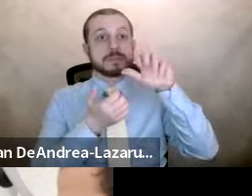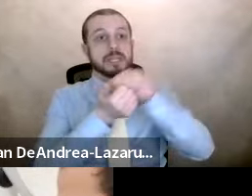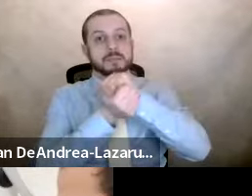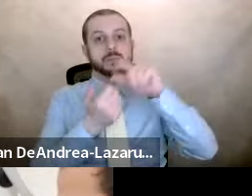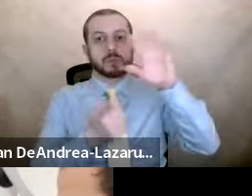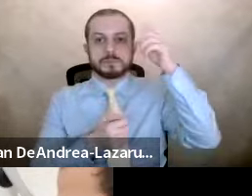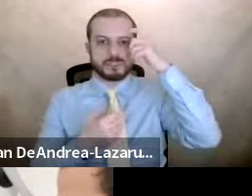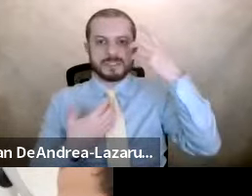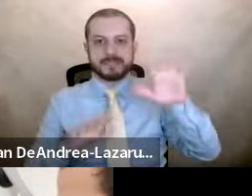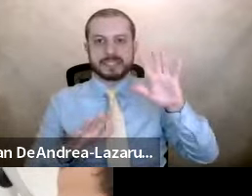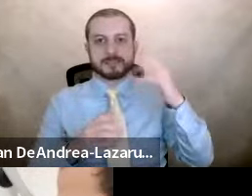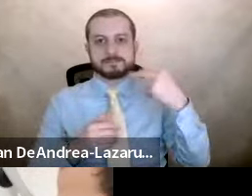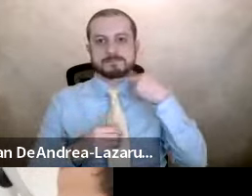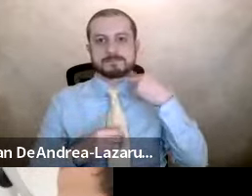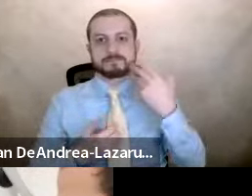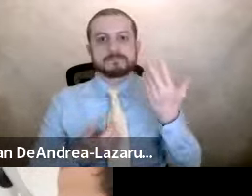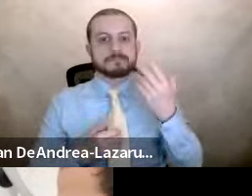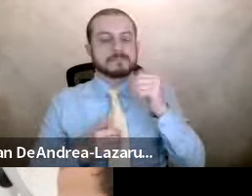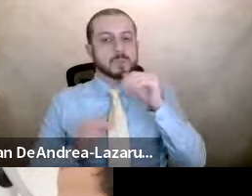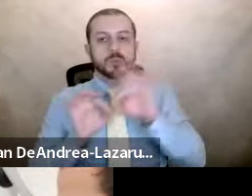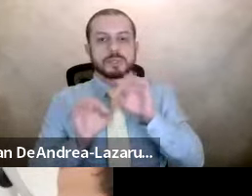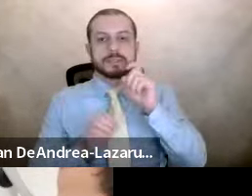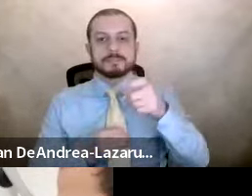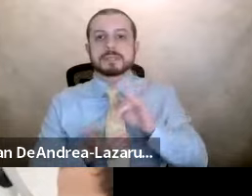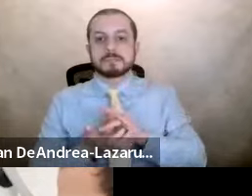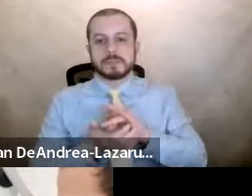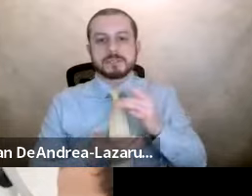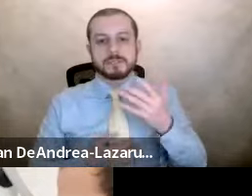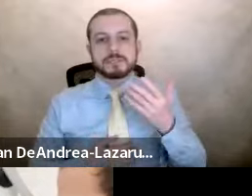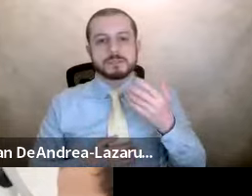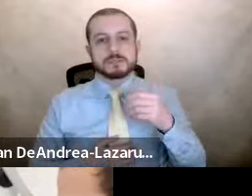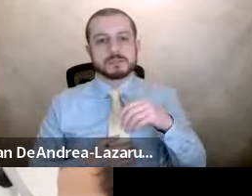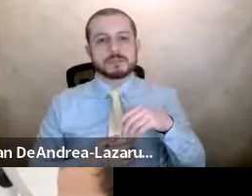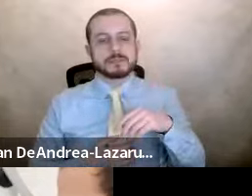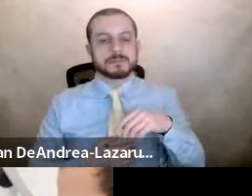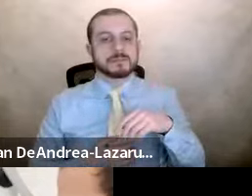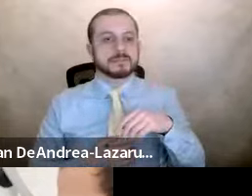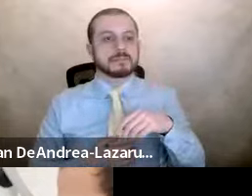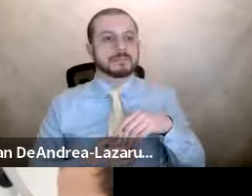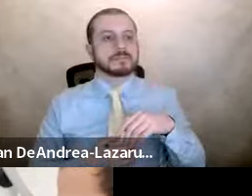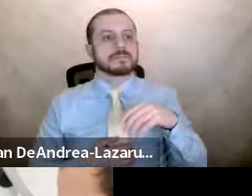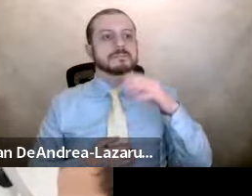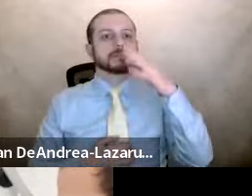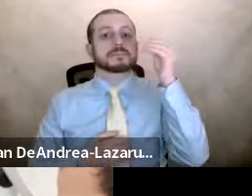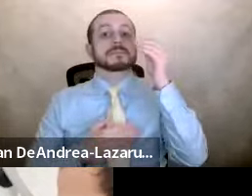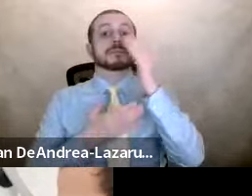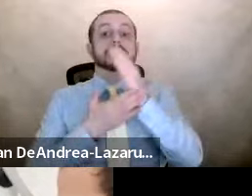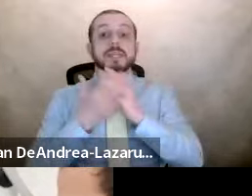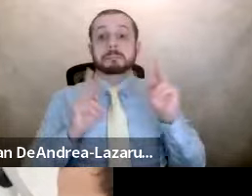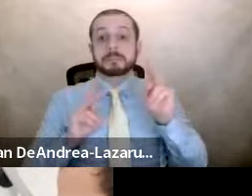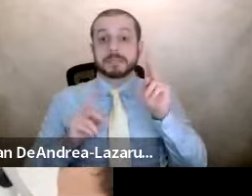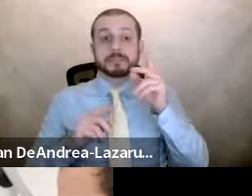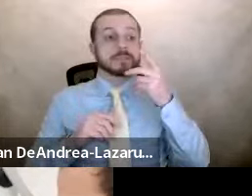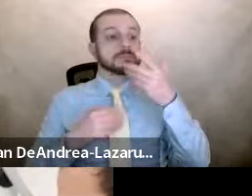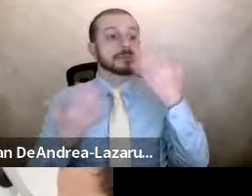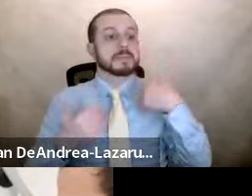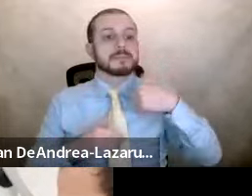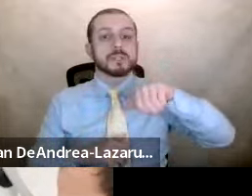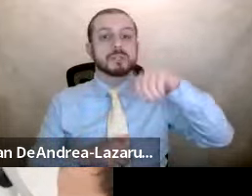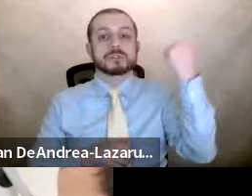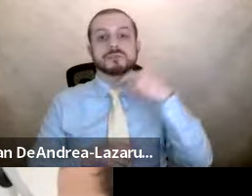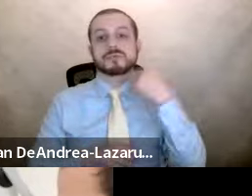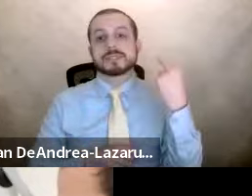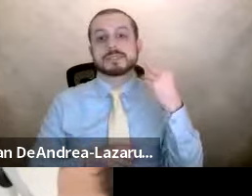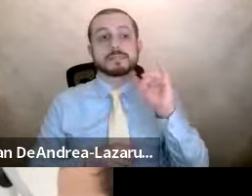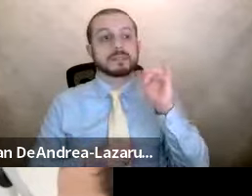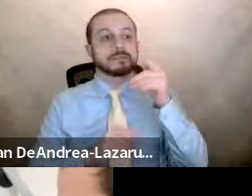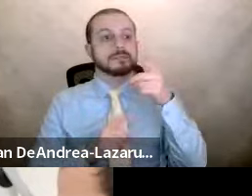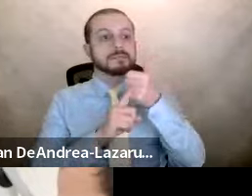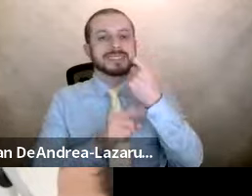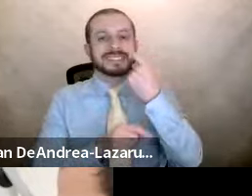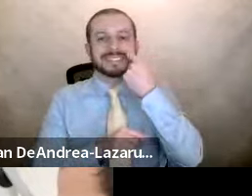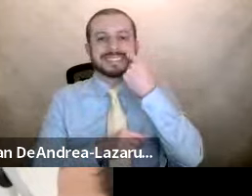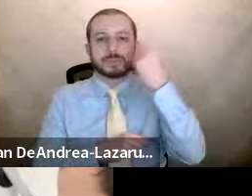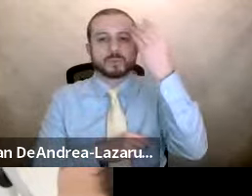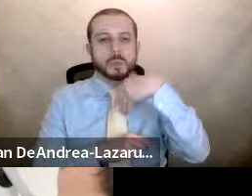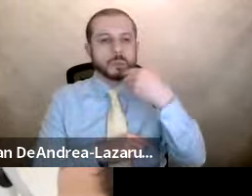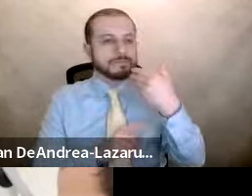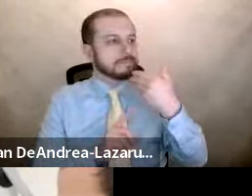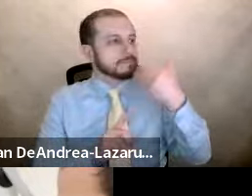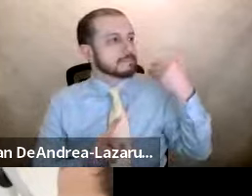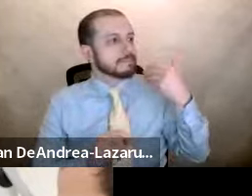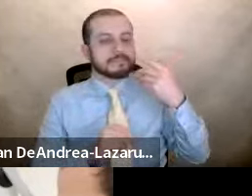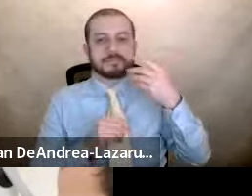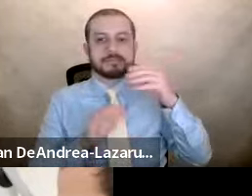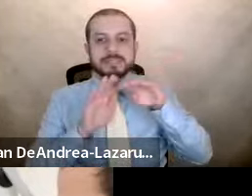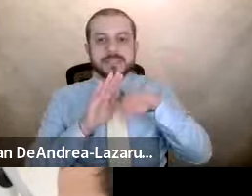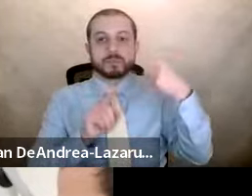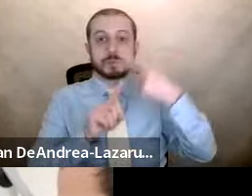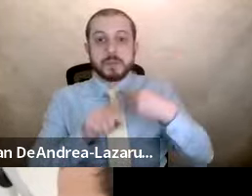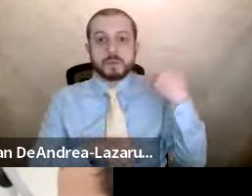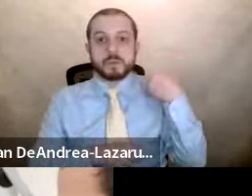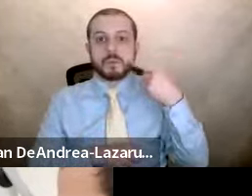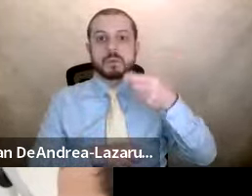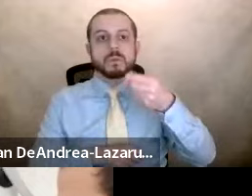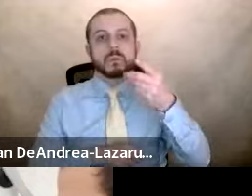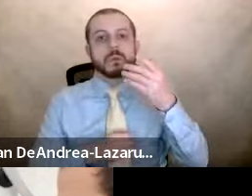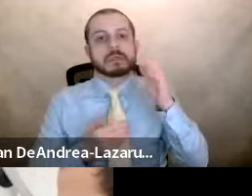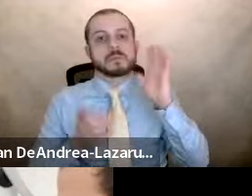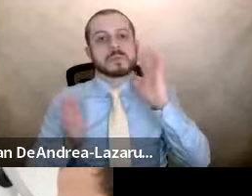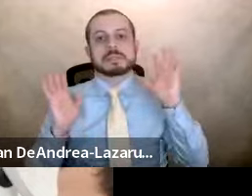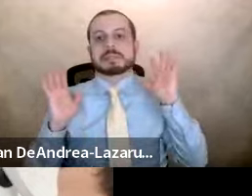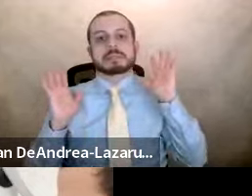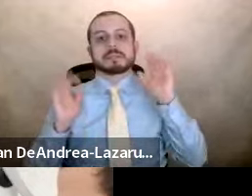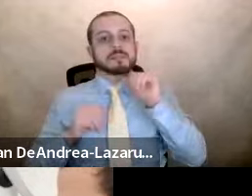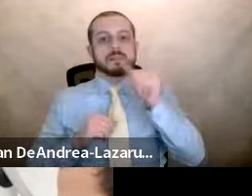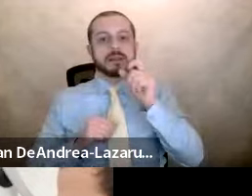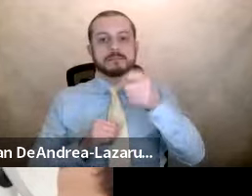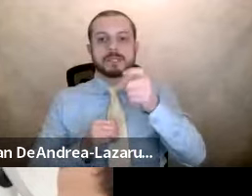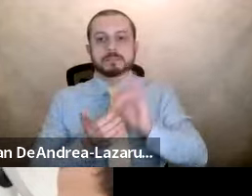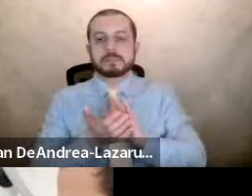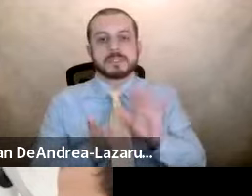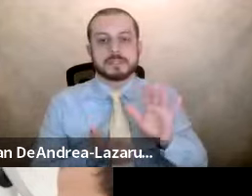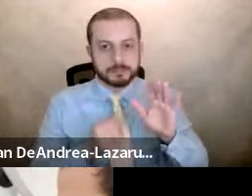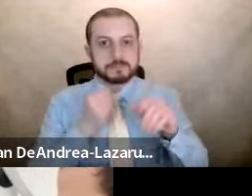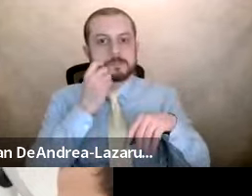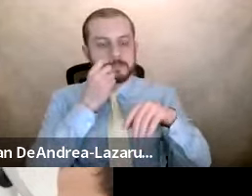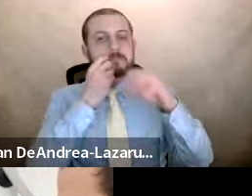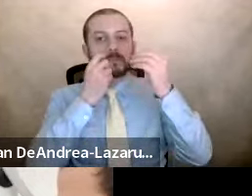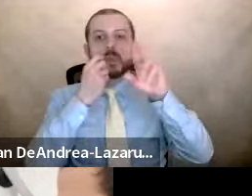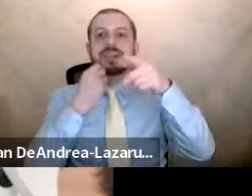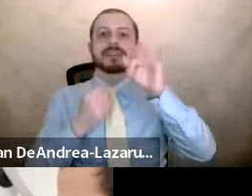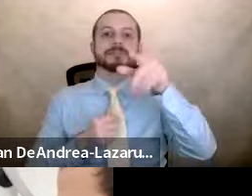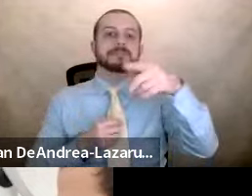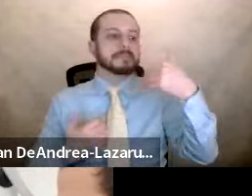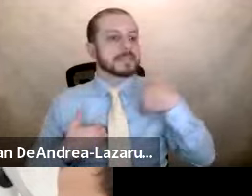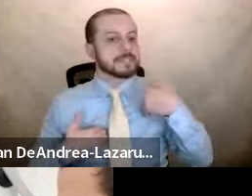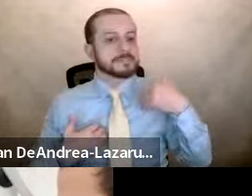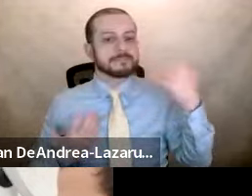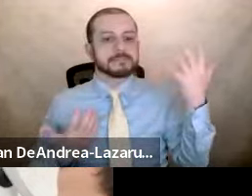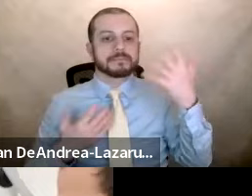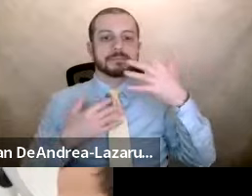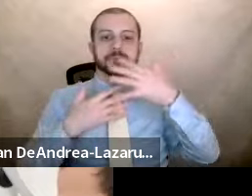The problem is that this type of medication can then cause bleeding in other parts of the body.